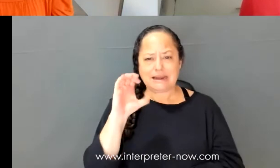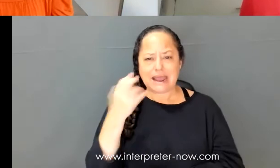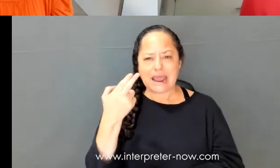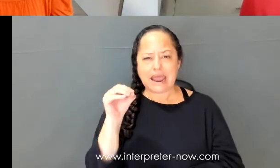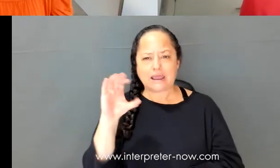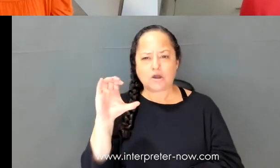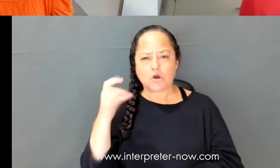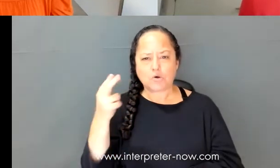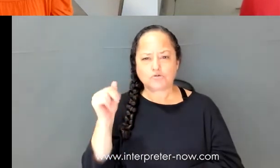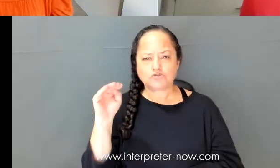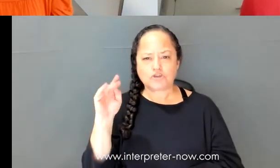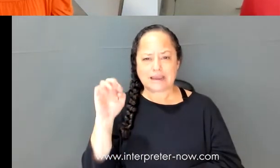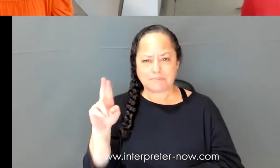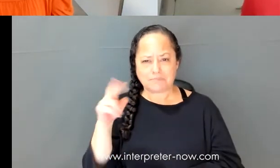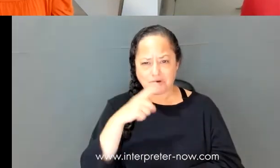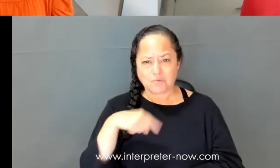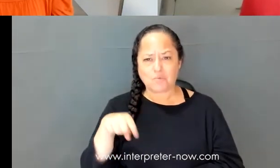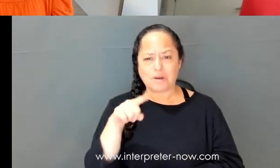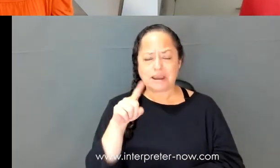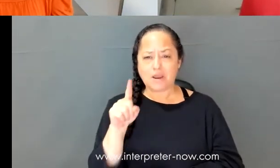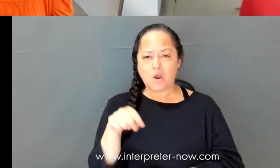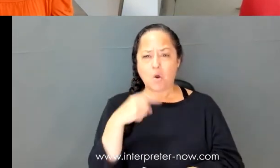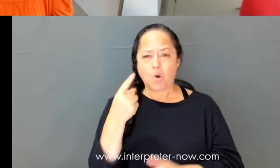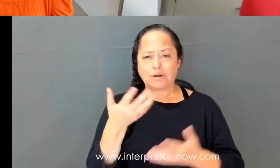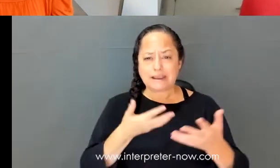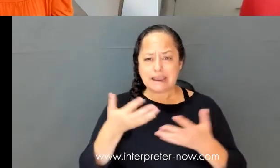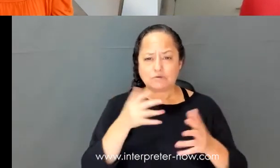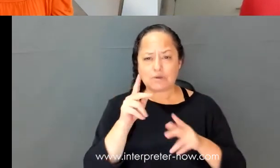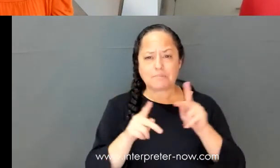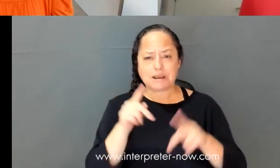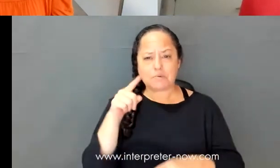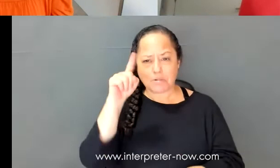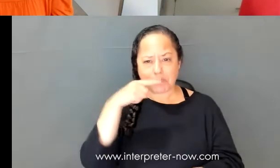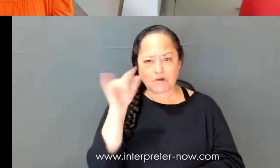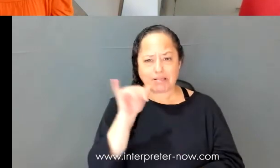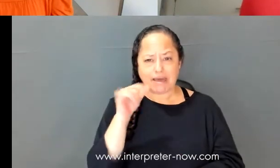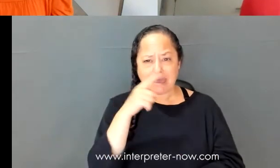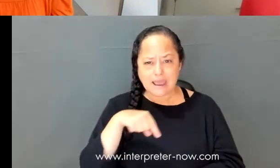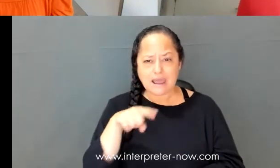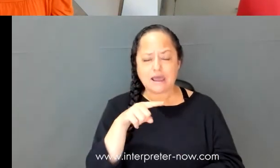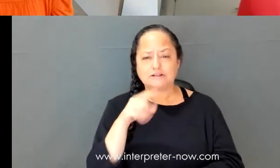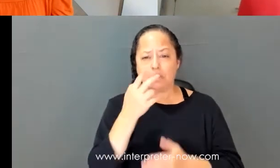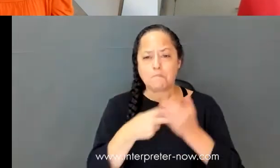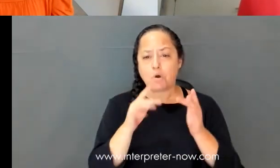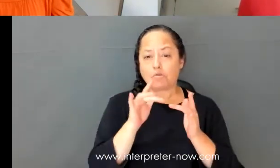Many of us do only interact with people who look like us both online and offline.